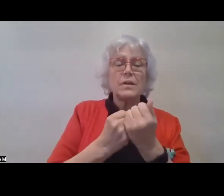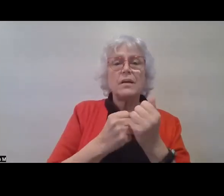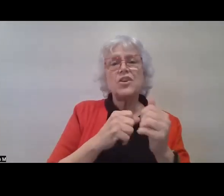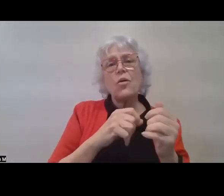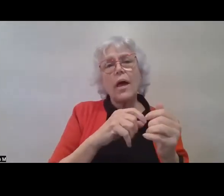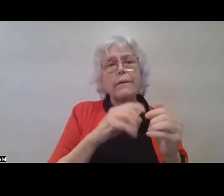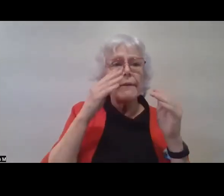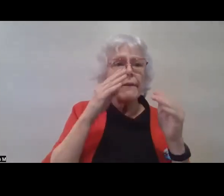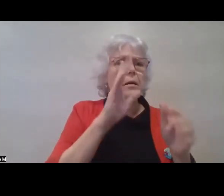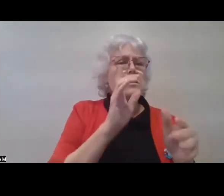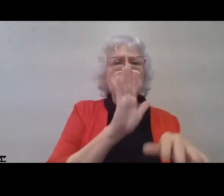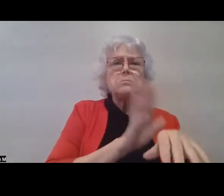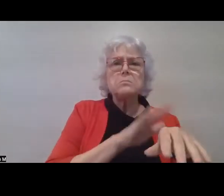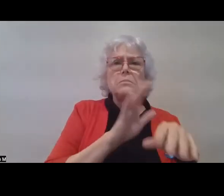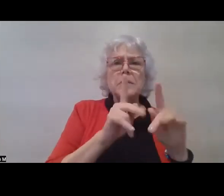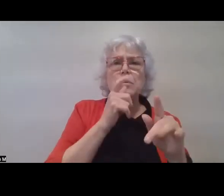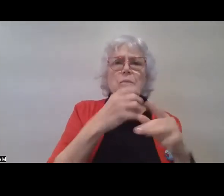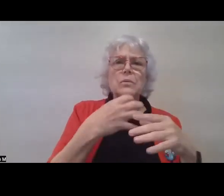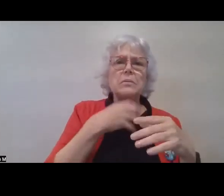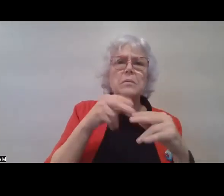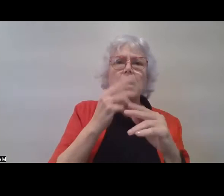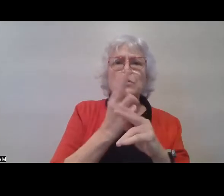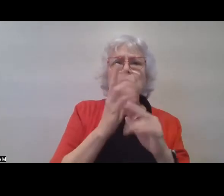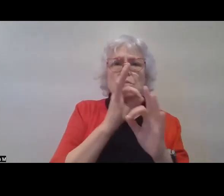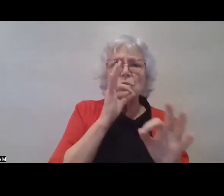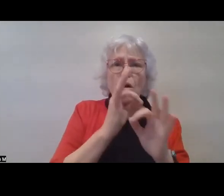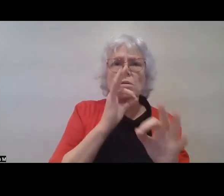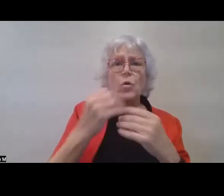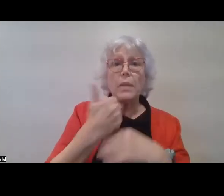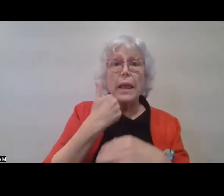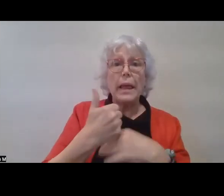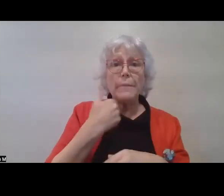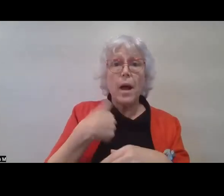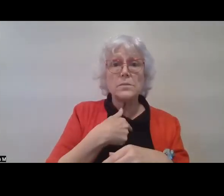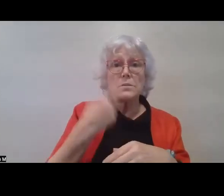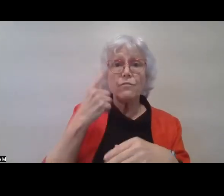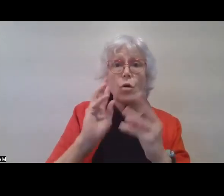indigenous people for hunting and fishing in our traditional ways, blaming us for the climate crisis that we not only